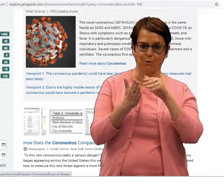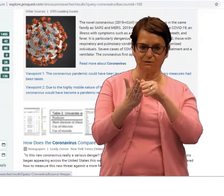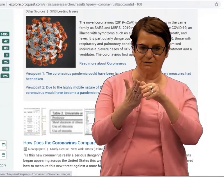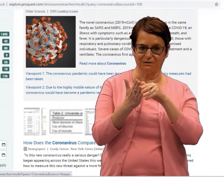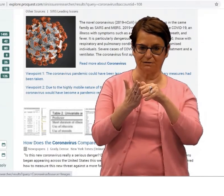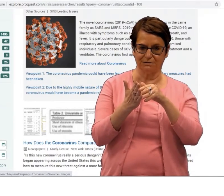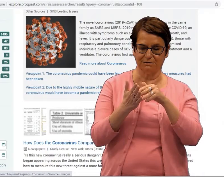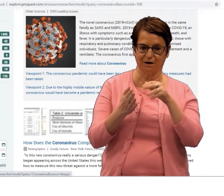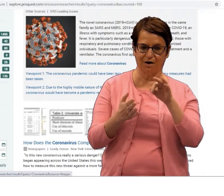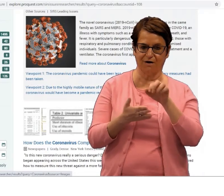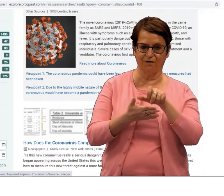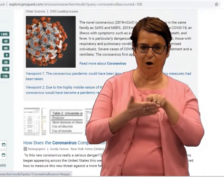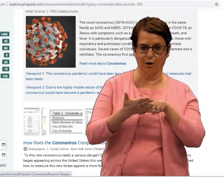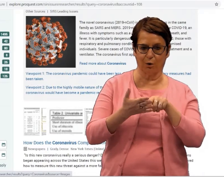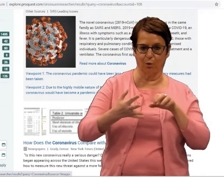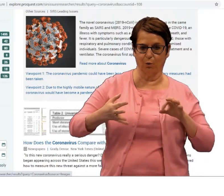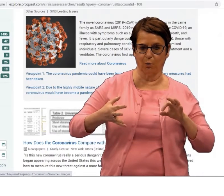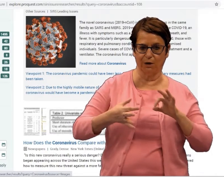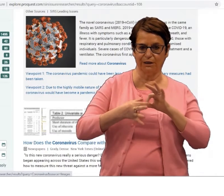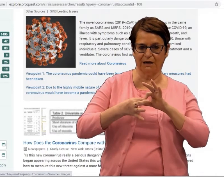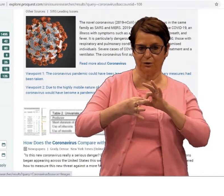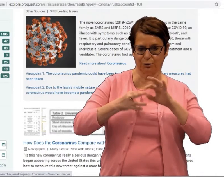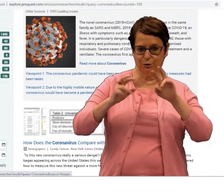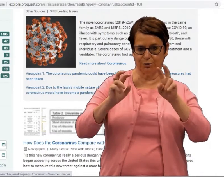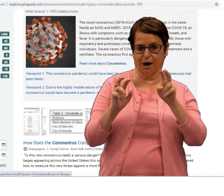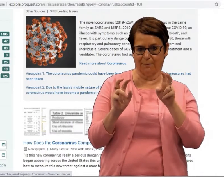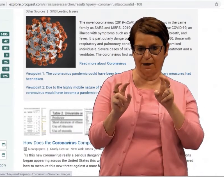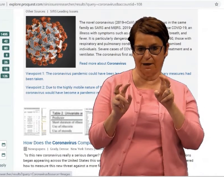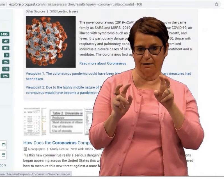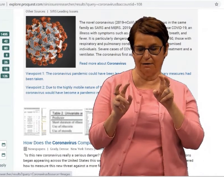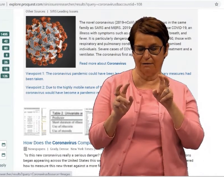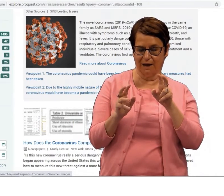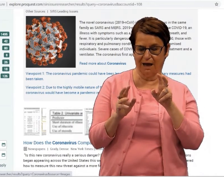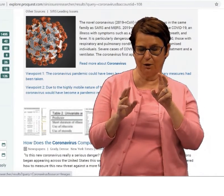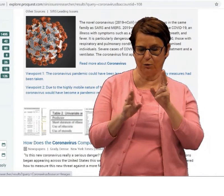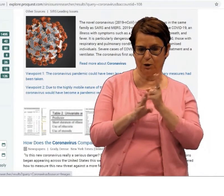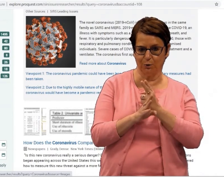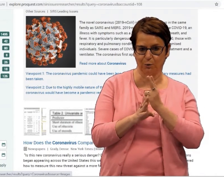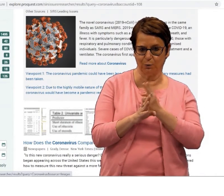you have thousands of articles related to the topic that you can use.